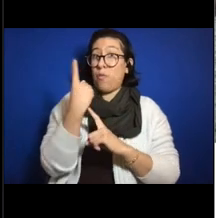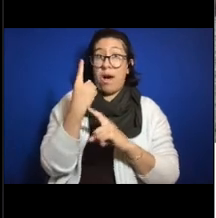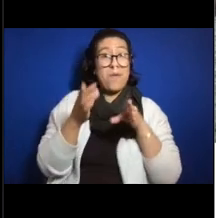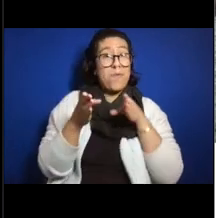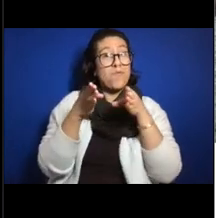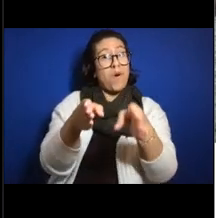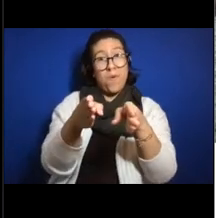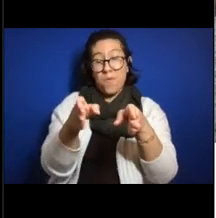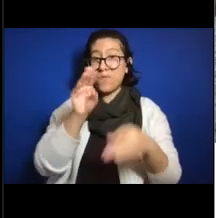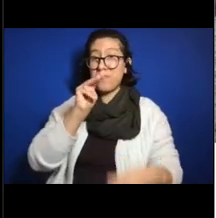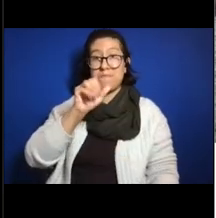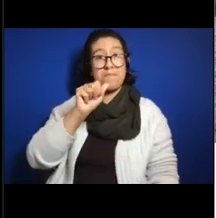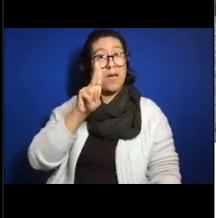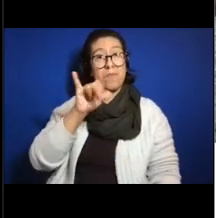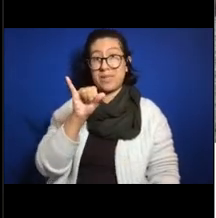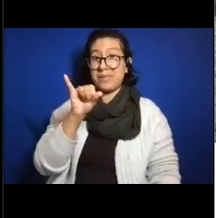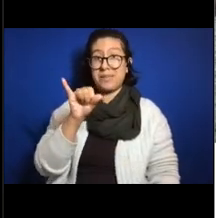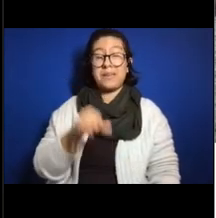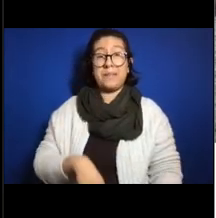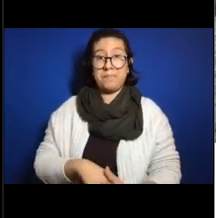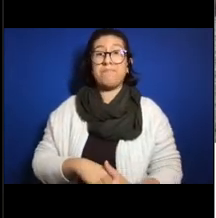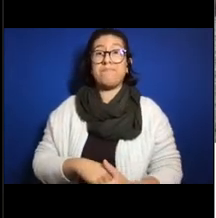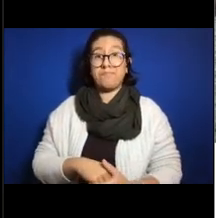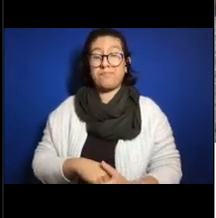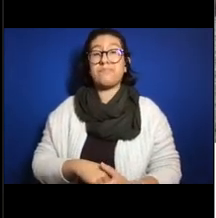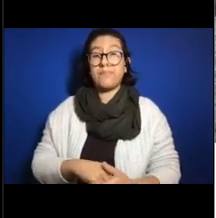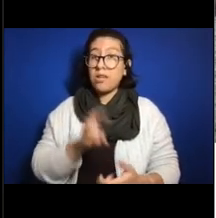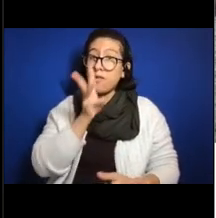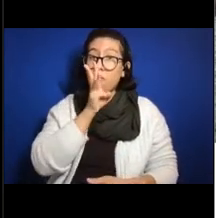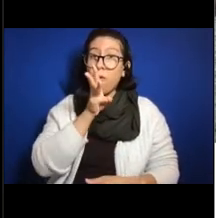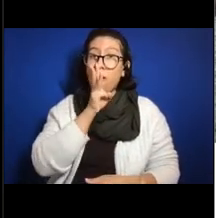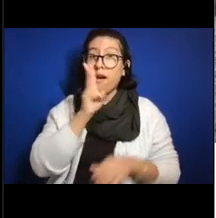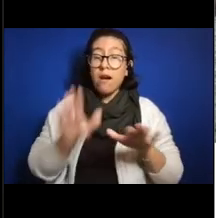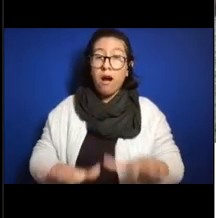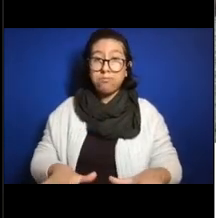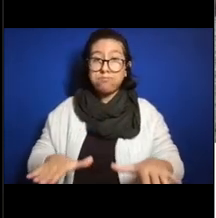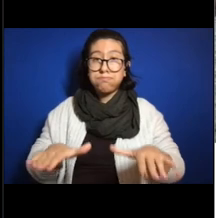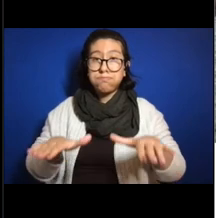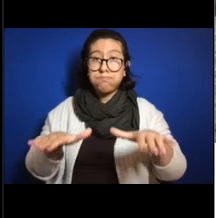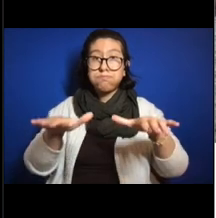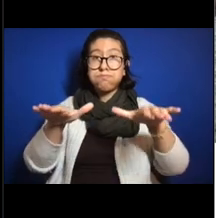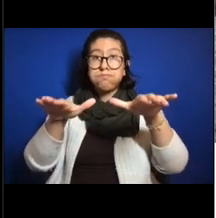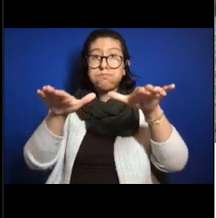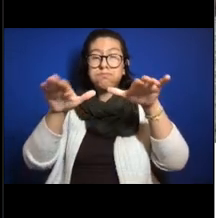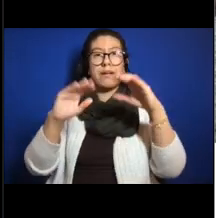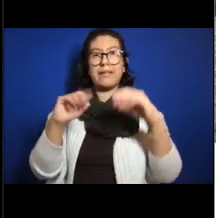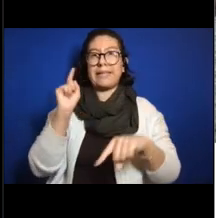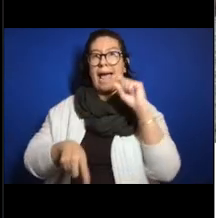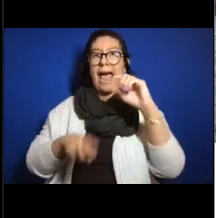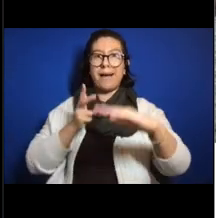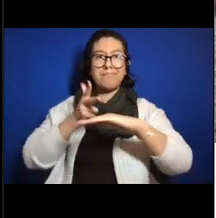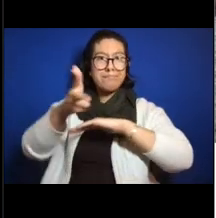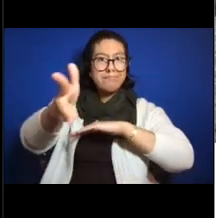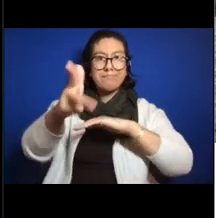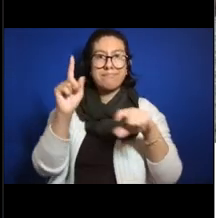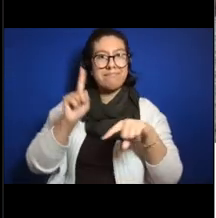So if the road, you know, it gets eroded by the high tide there won't be a way for people to get to where they live.